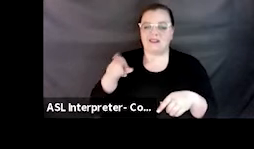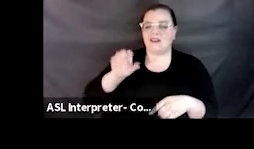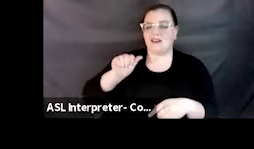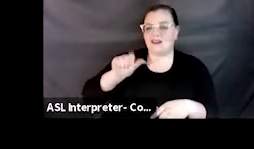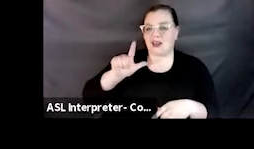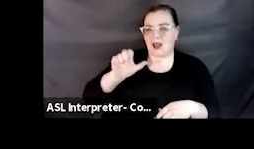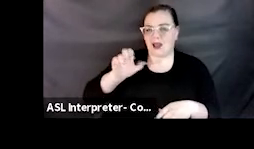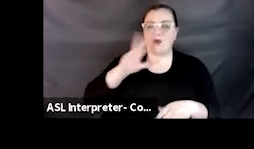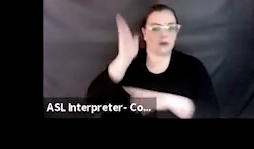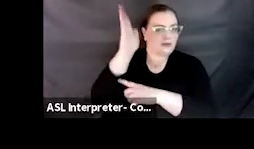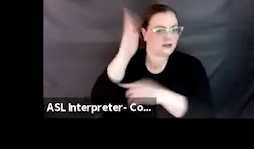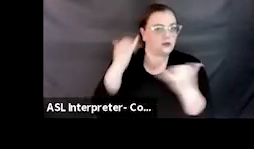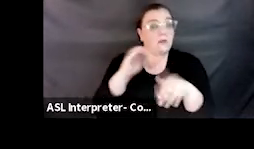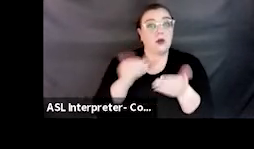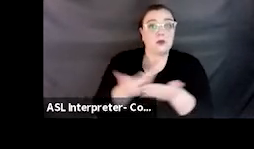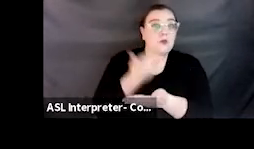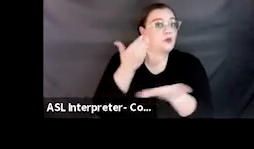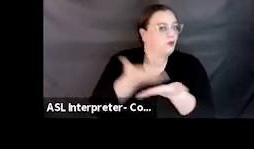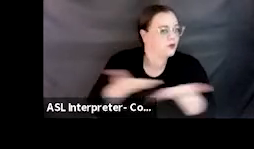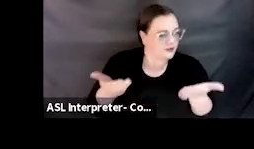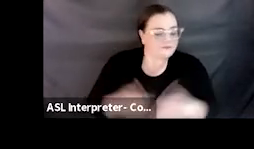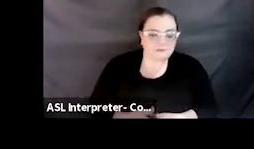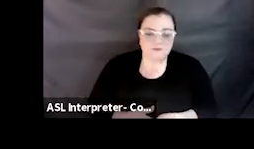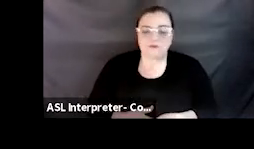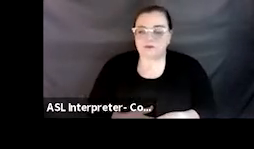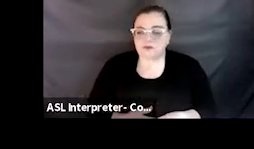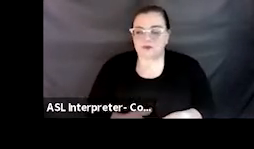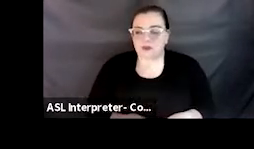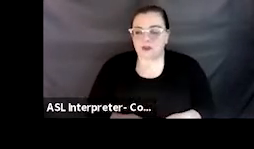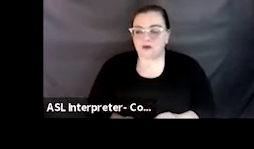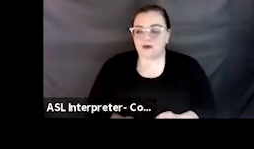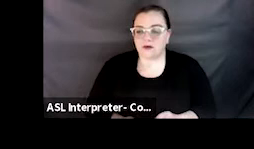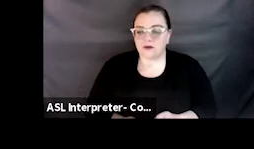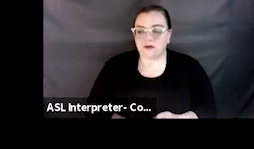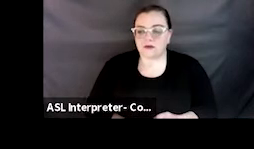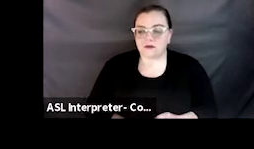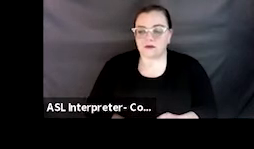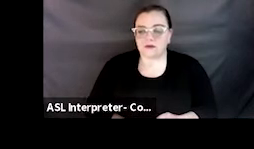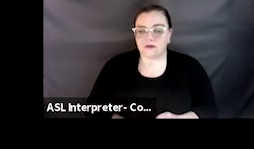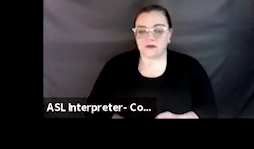Mark Benthien (ECA/SCEC): Contact contacts and experience and outreach and he'll be speaking today on some new resources along those lines.